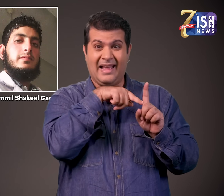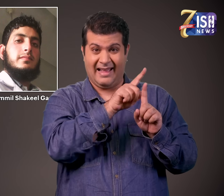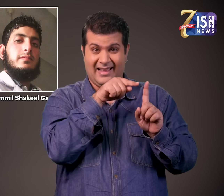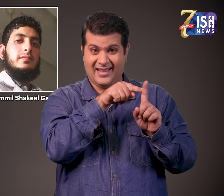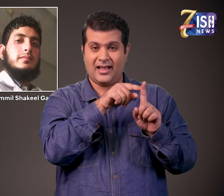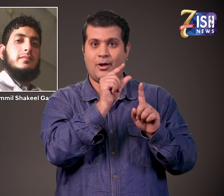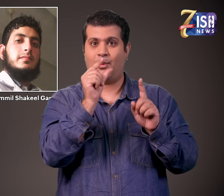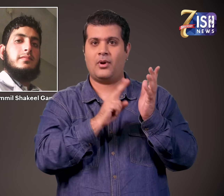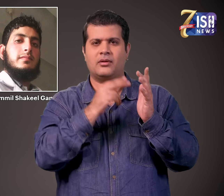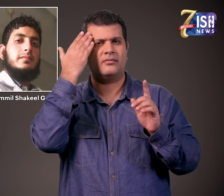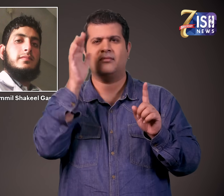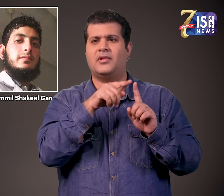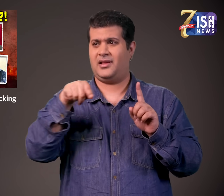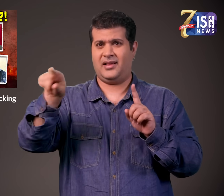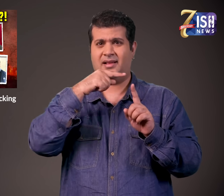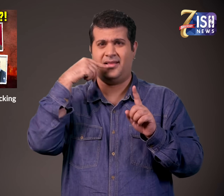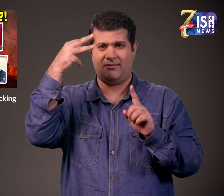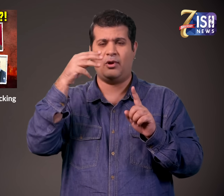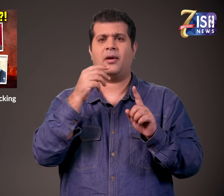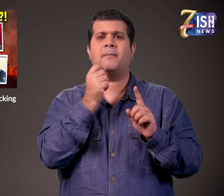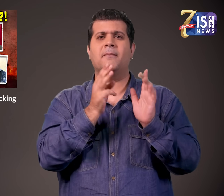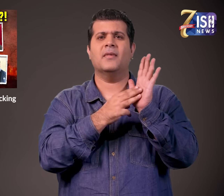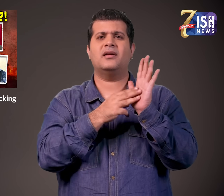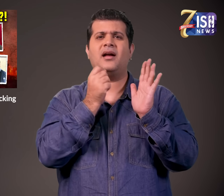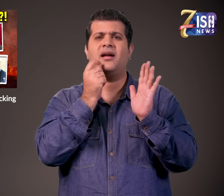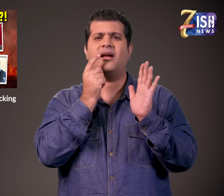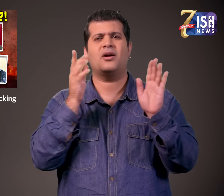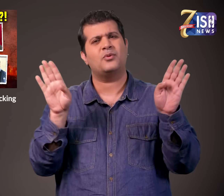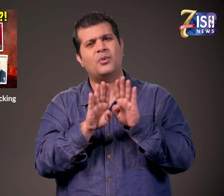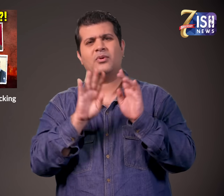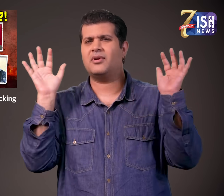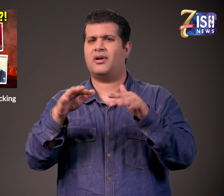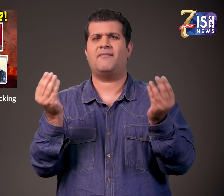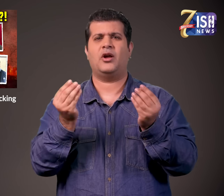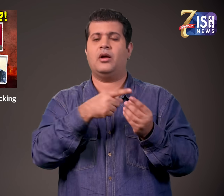He also did not know that the Red Fort is closed on Mondays, meaning very few people in the parking that day.